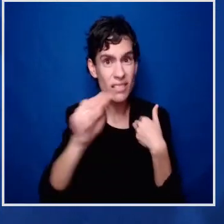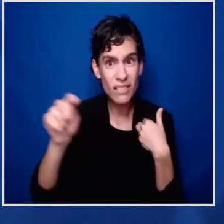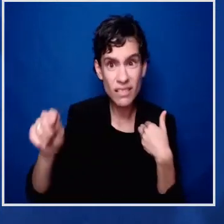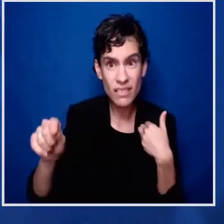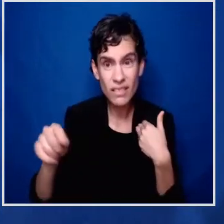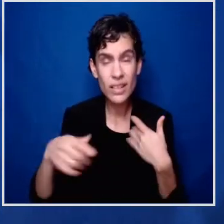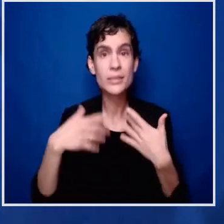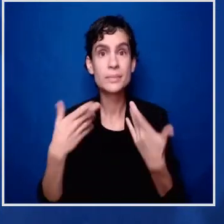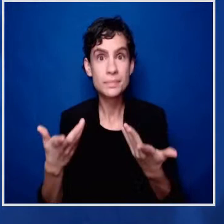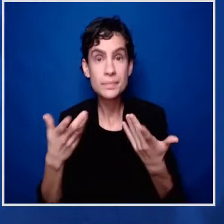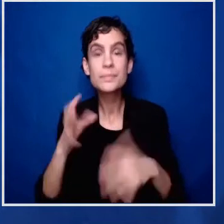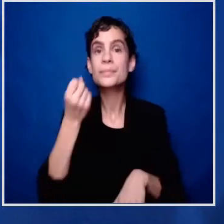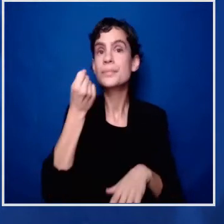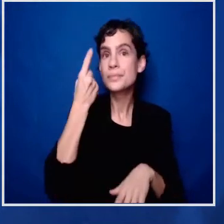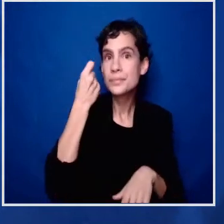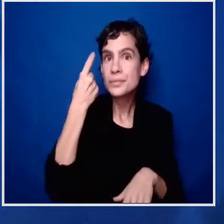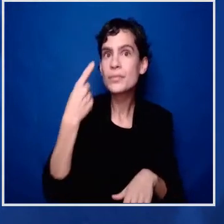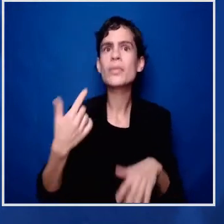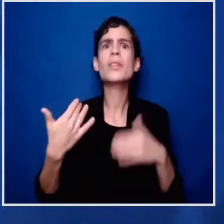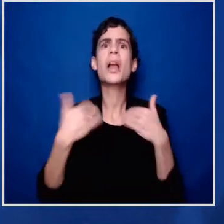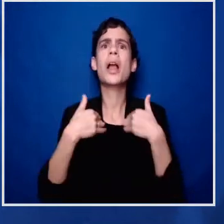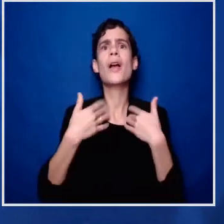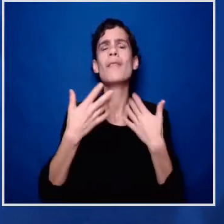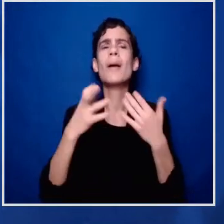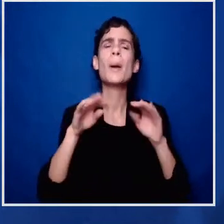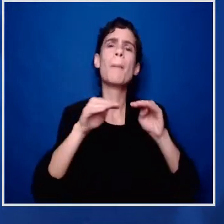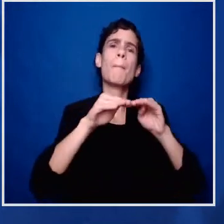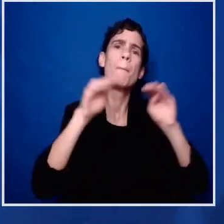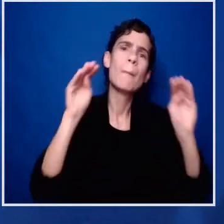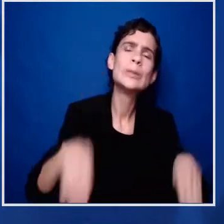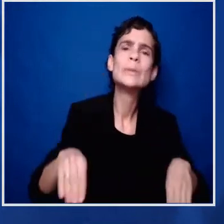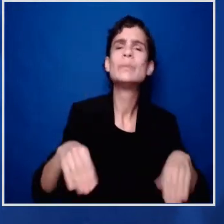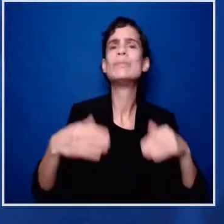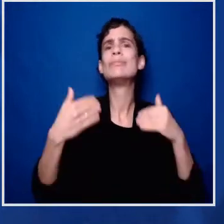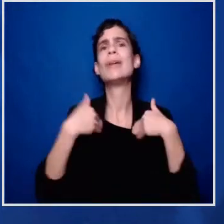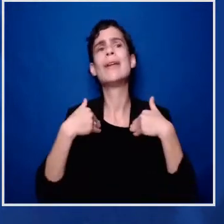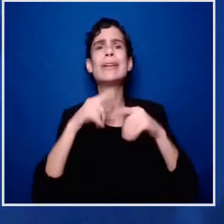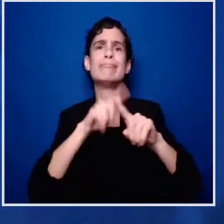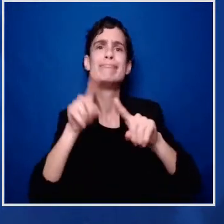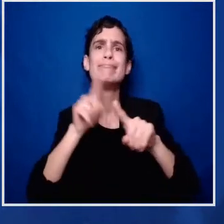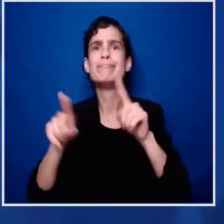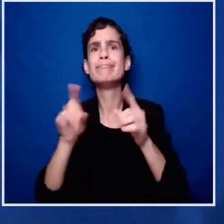FOR MORE THAN TWO DECADES, WHERE WE GIVE TRIBAL-BASED